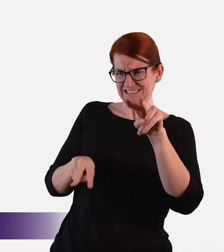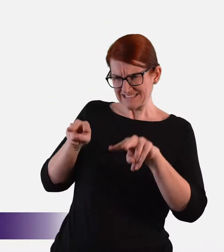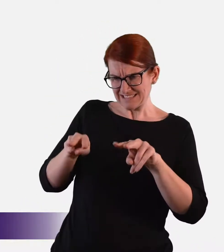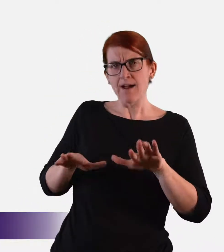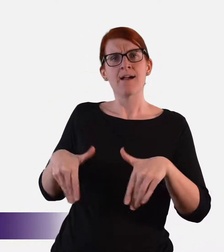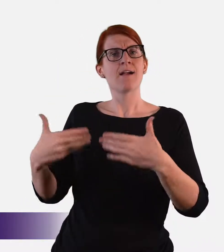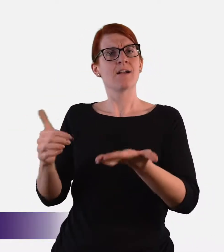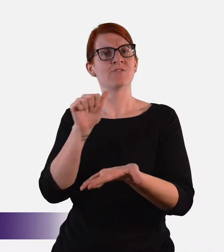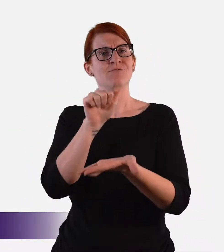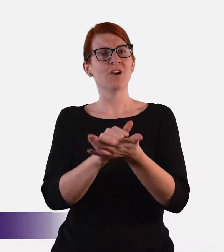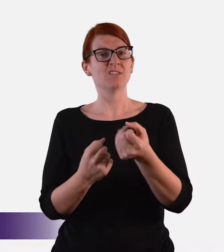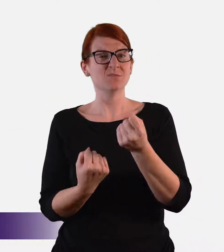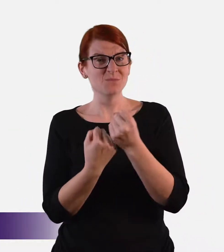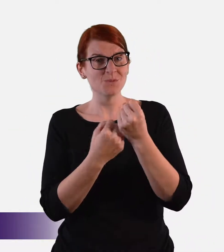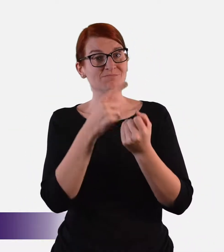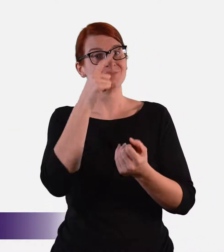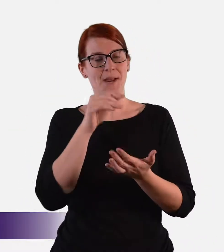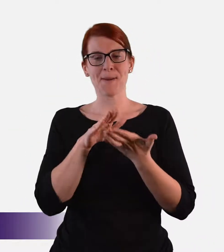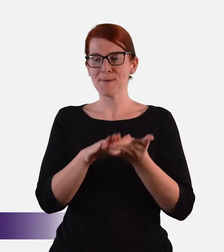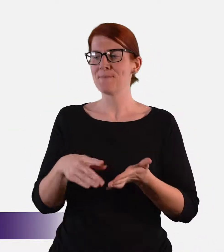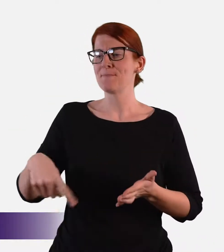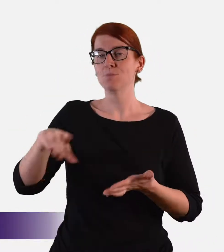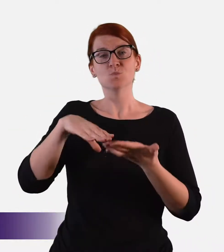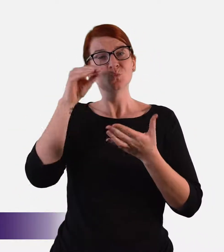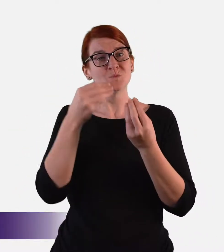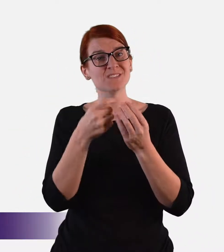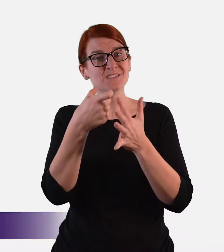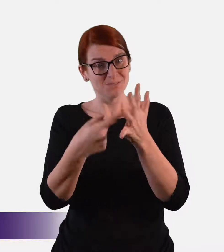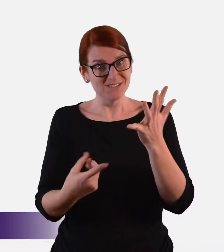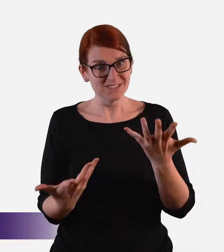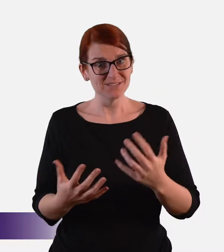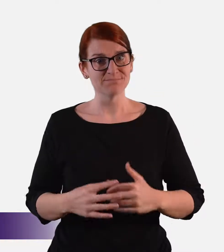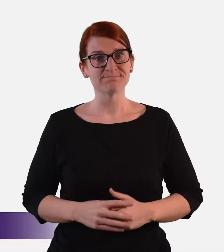instead of assessing and providing the necessary supports to assist students with disability.